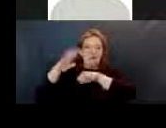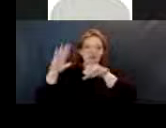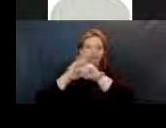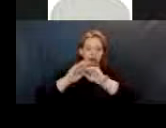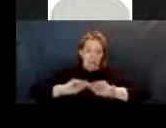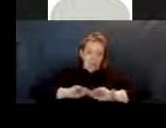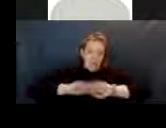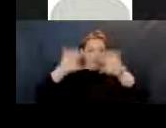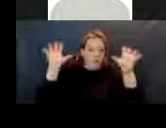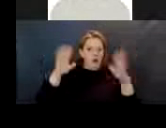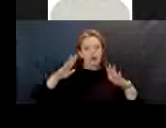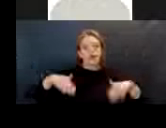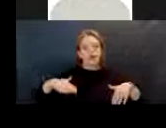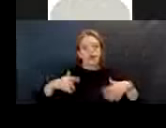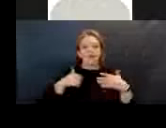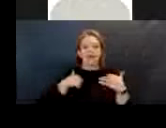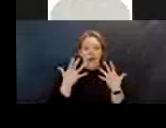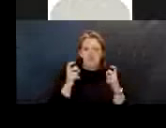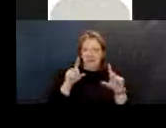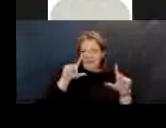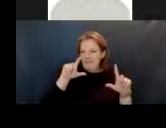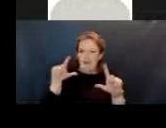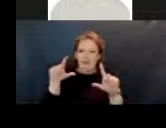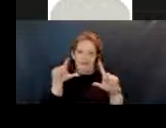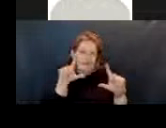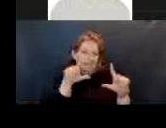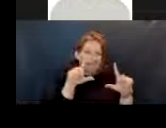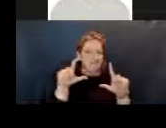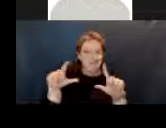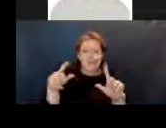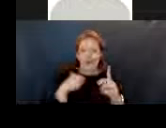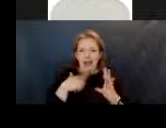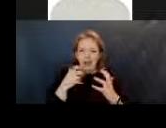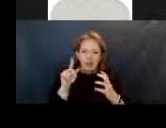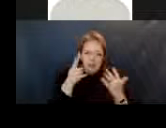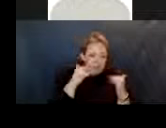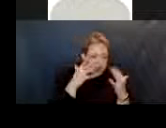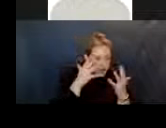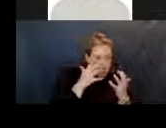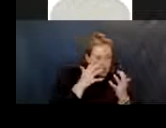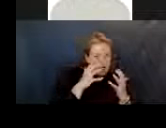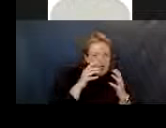I was anxious to photograph, you know, all the shadowy beings intersecting the foothills